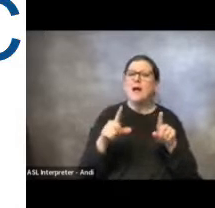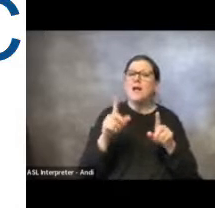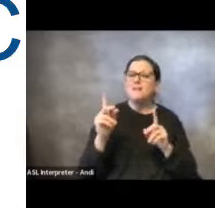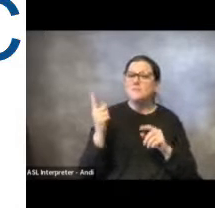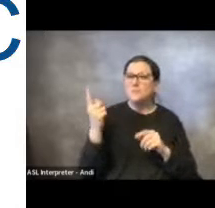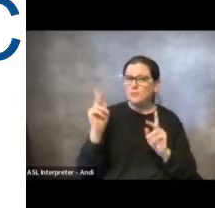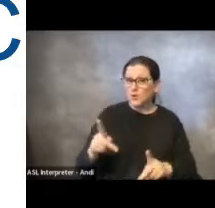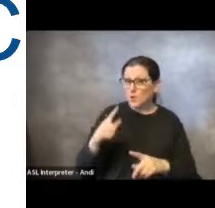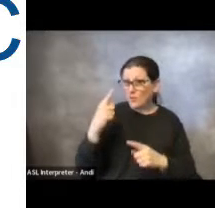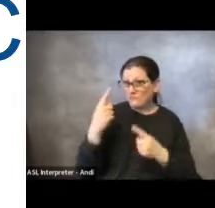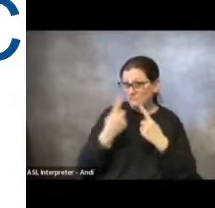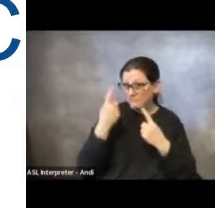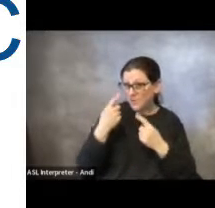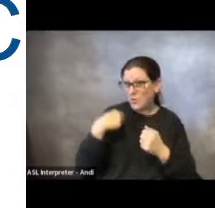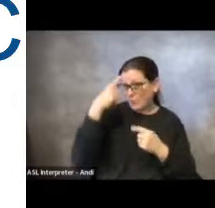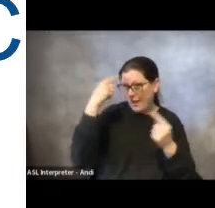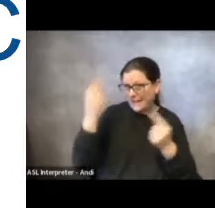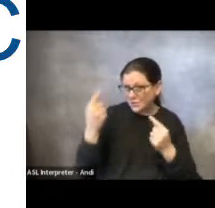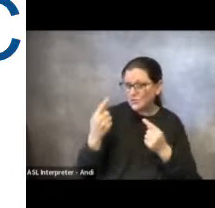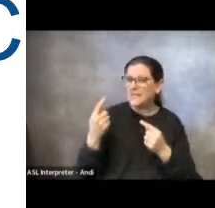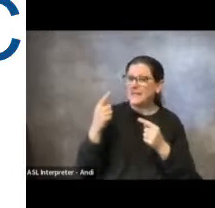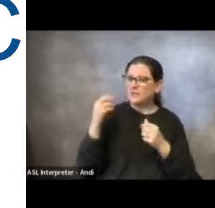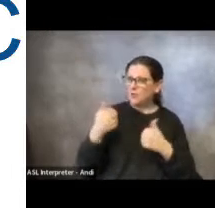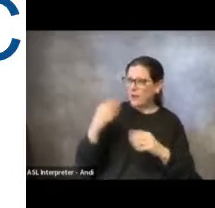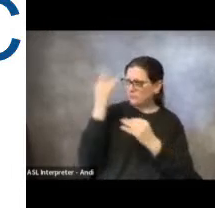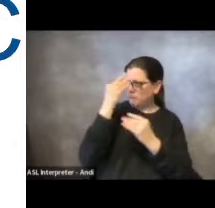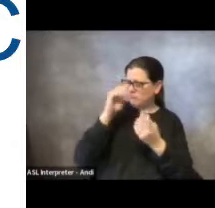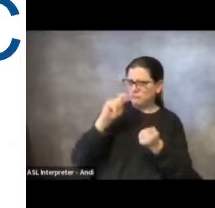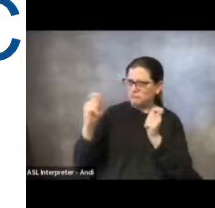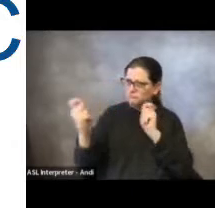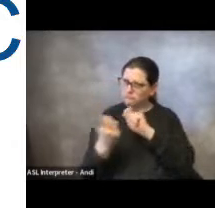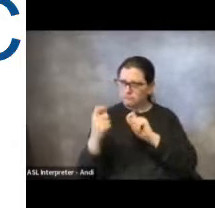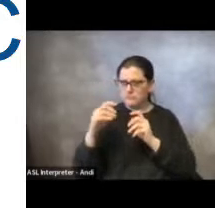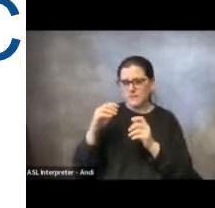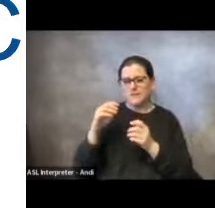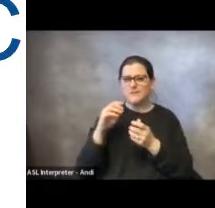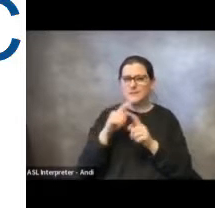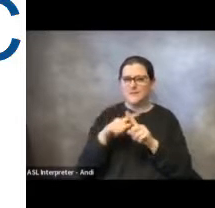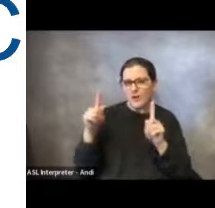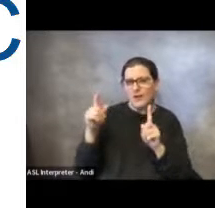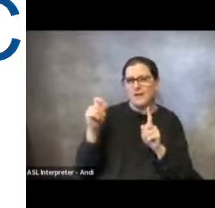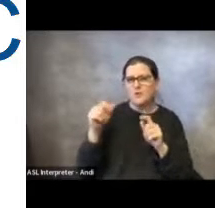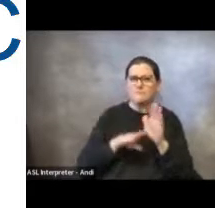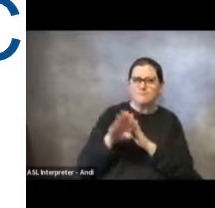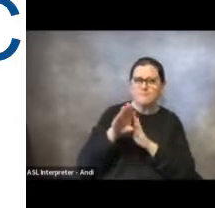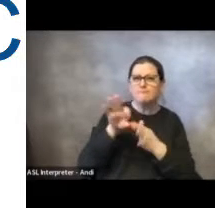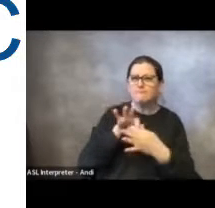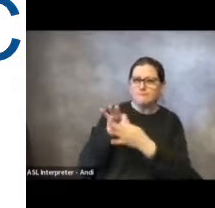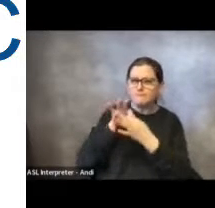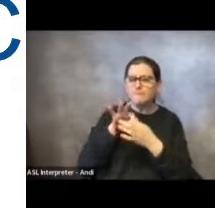brain injury a little bit differently, and recognizing that issues. So we want to establish partnerships and referral mechanisms between criminal justice entities and